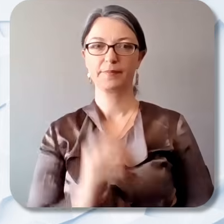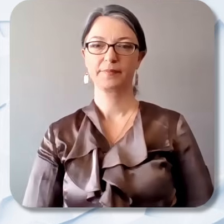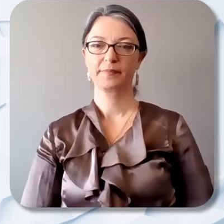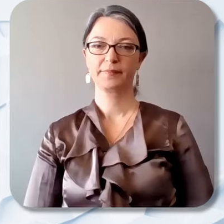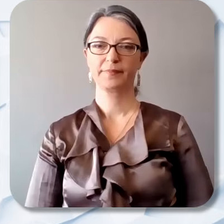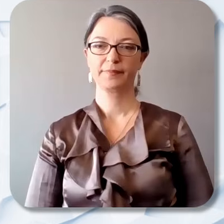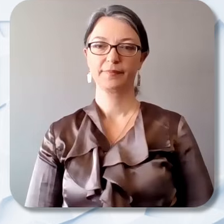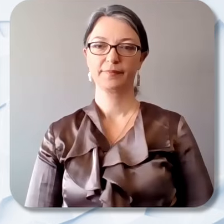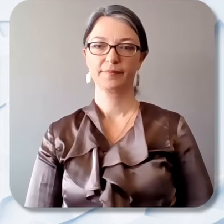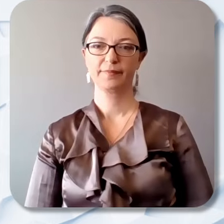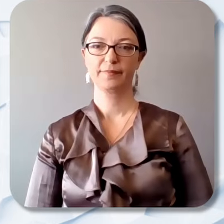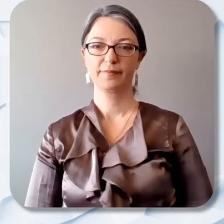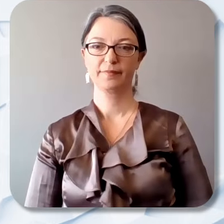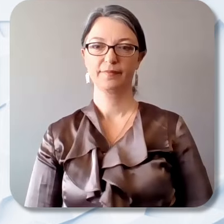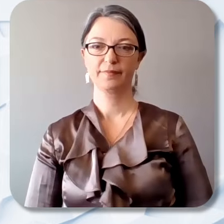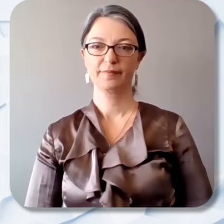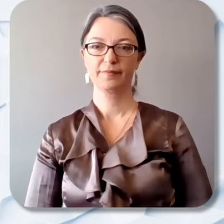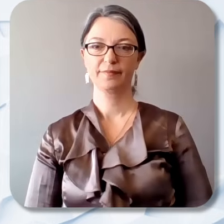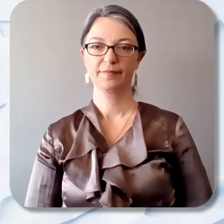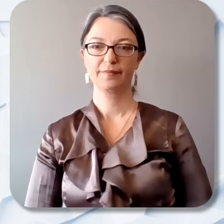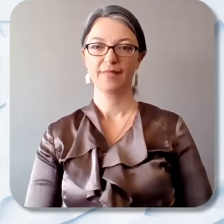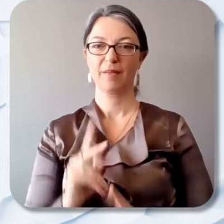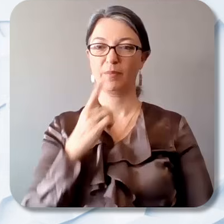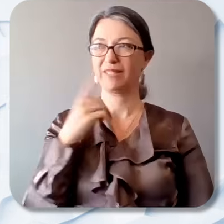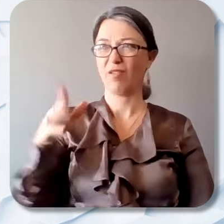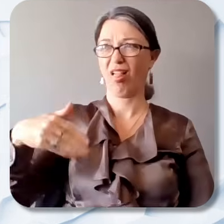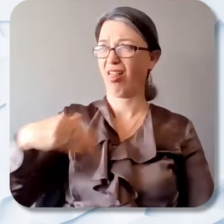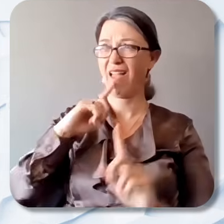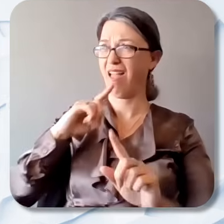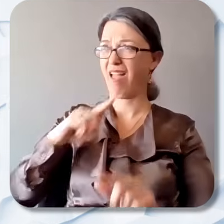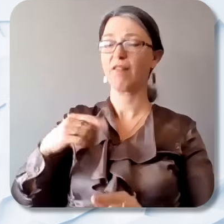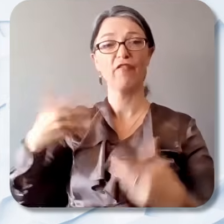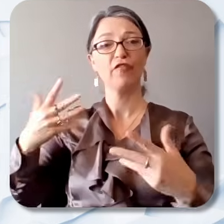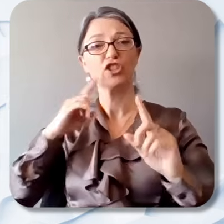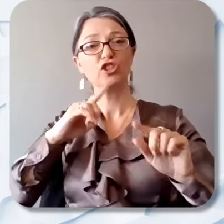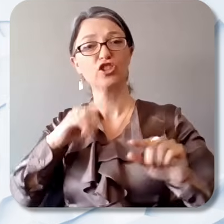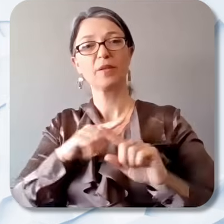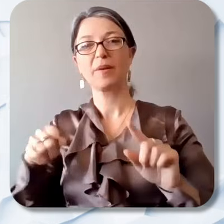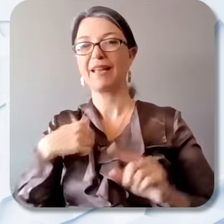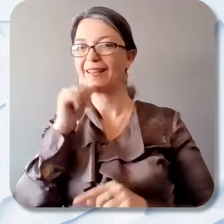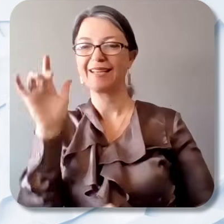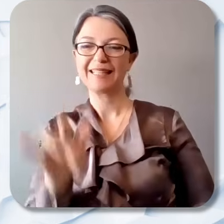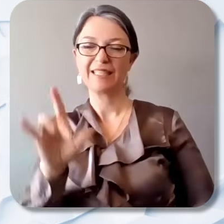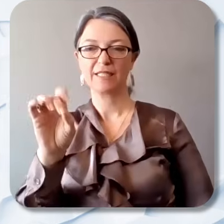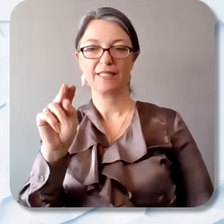Folks are like, you haven't answered any of the questions. I really have. I just haven't clicked the make them live.